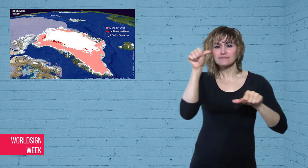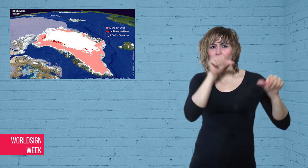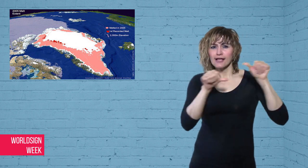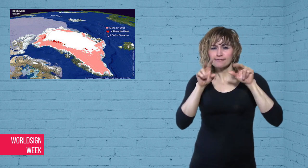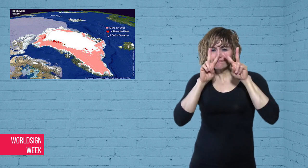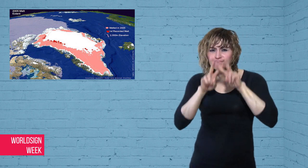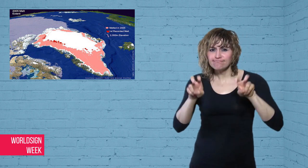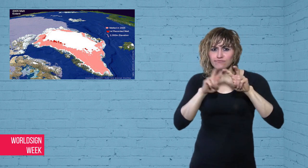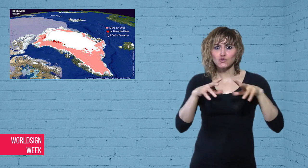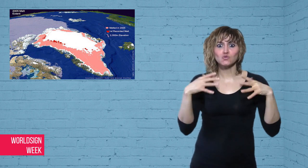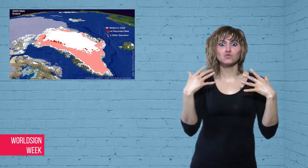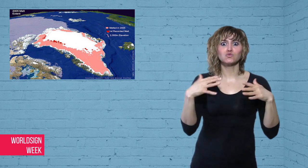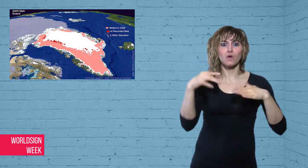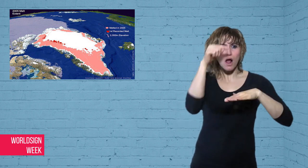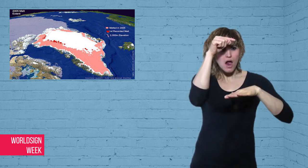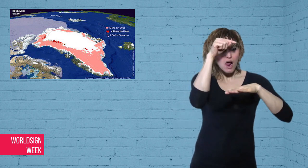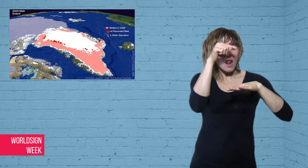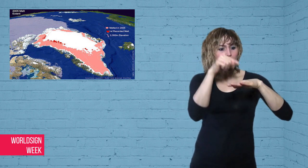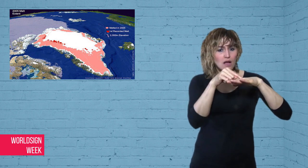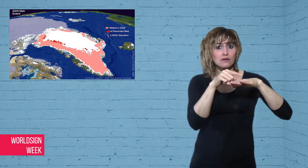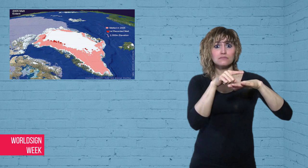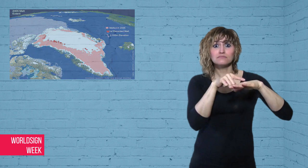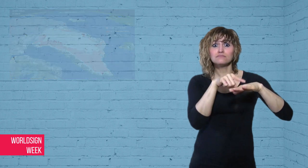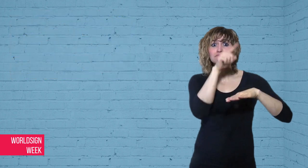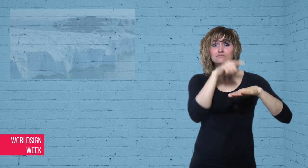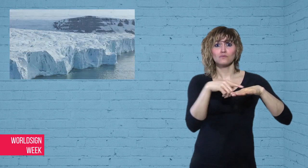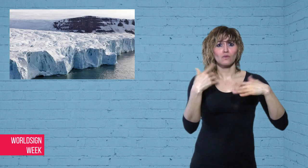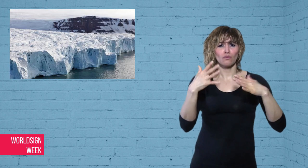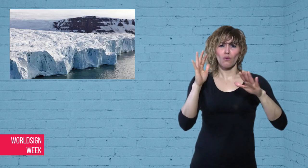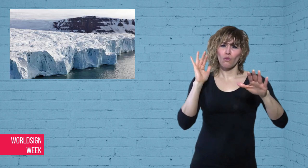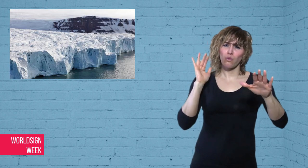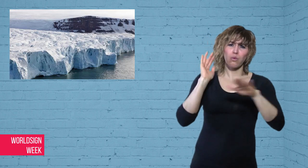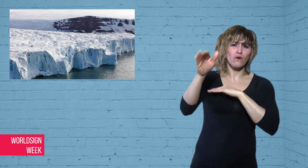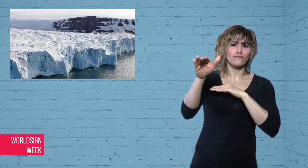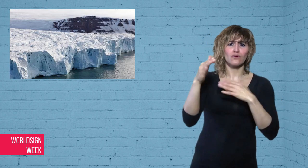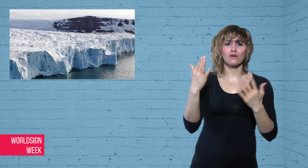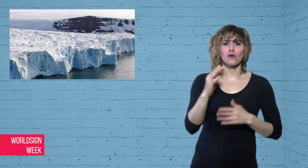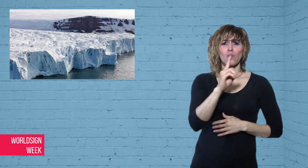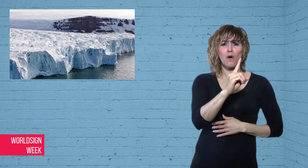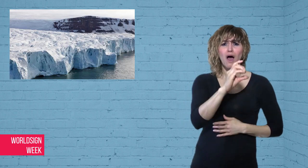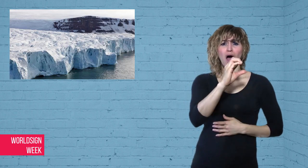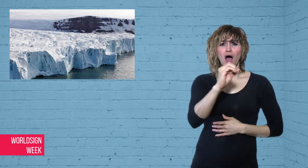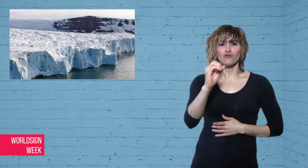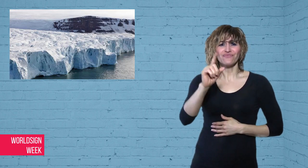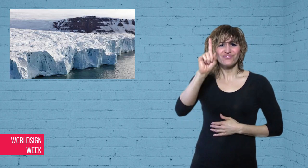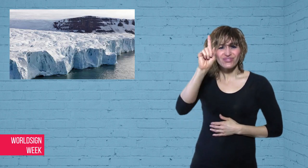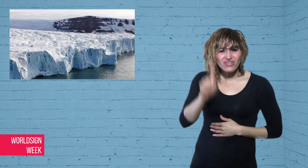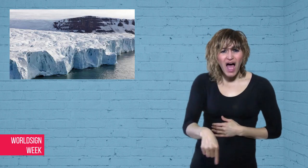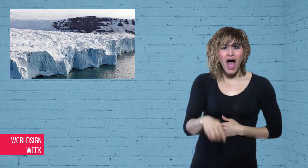data that is over a hundred